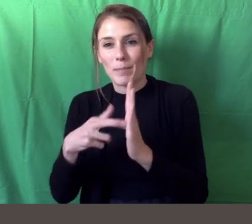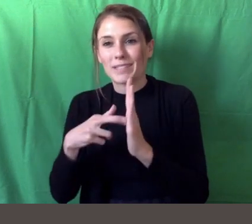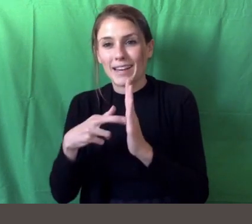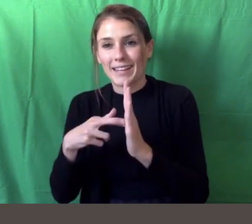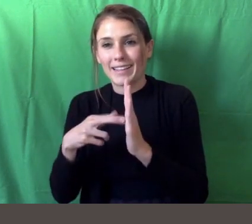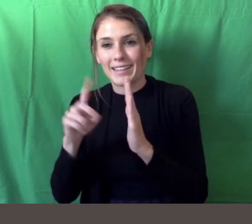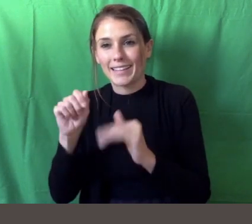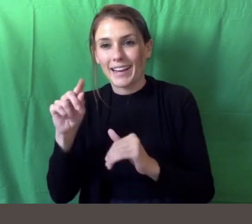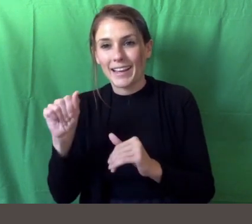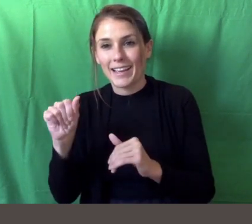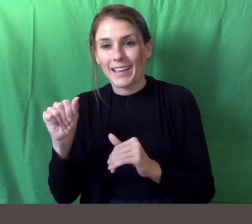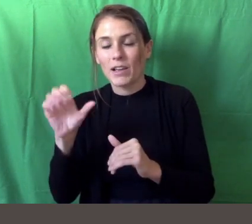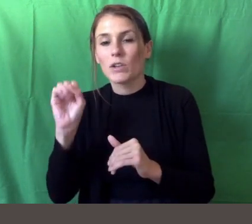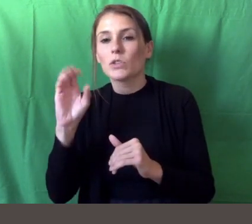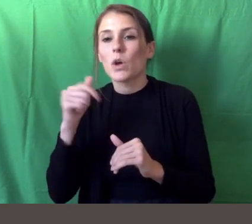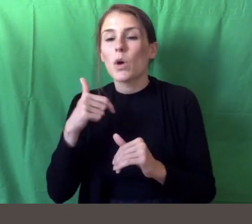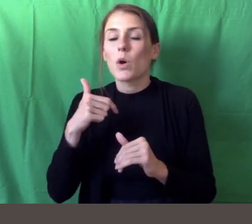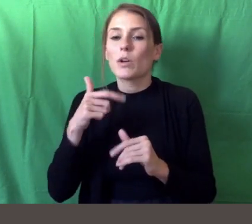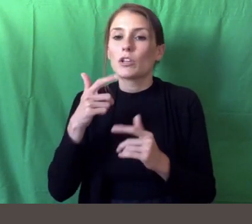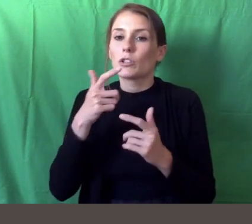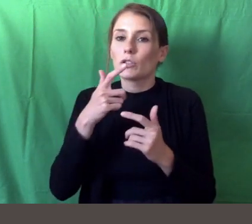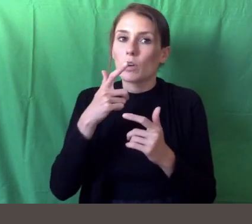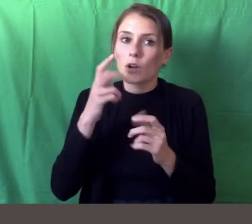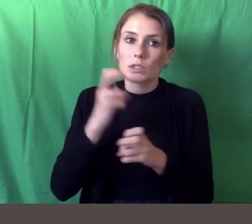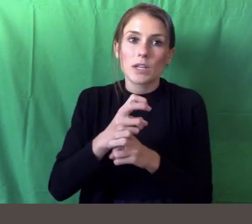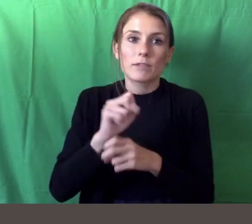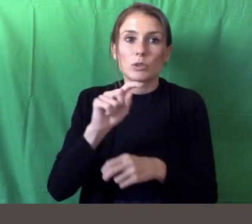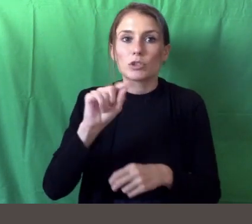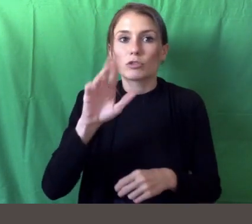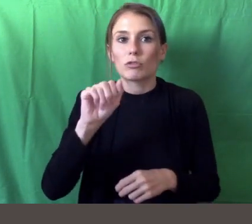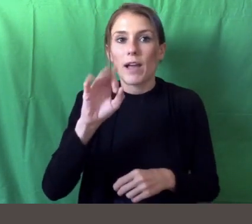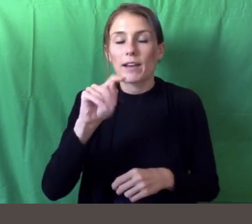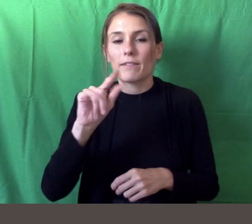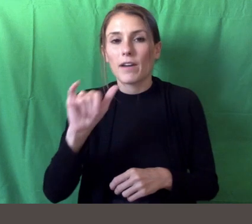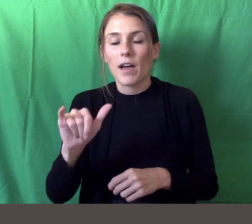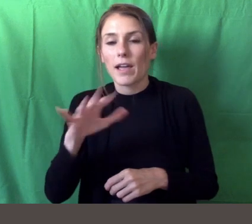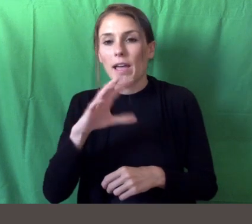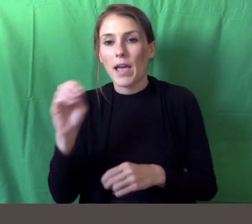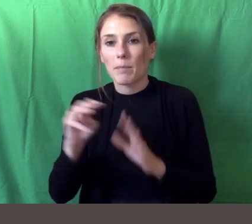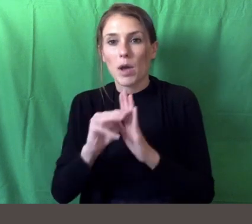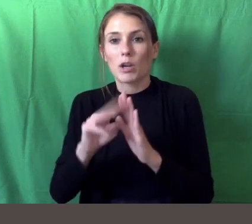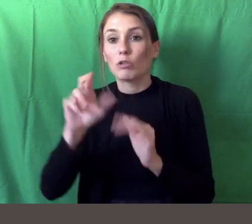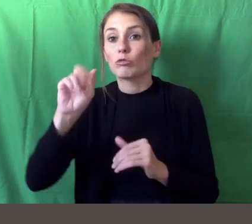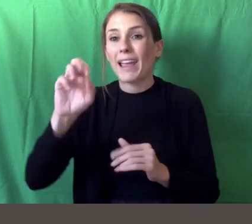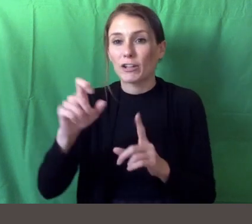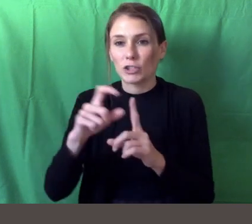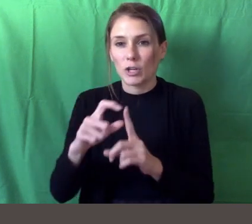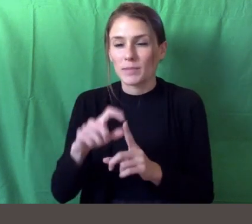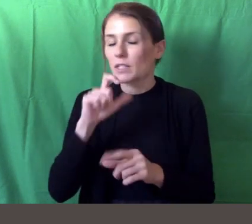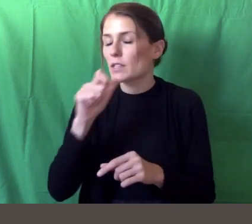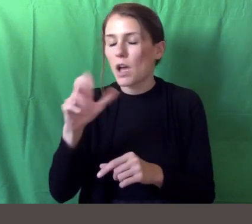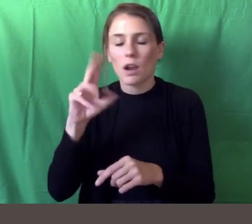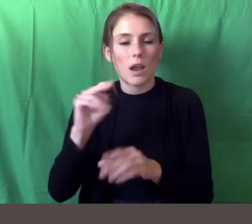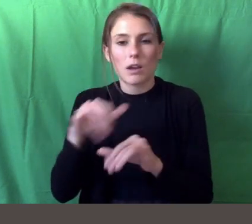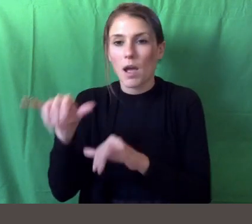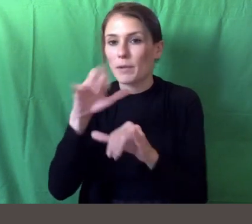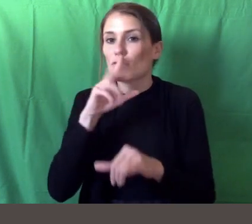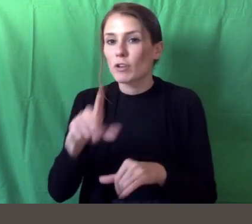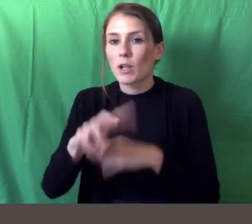So the main point I'm trying to make here is that it's difficult to stratify and model rare terms, which is not uncommon in real-world data.